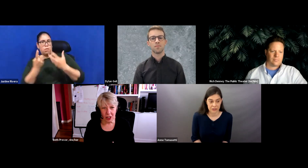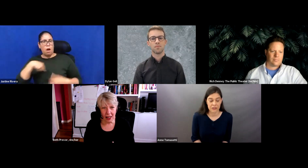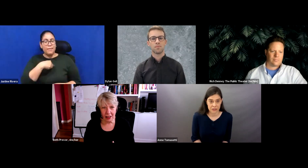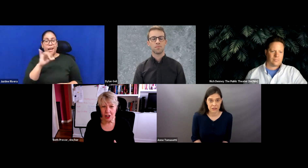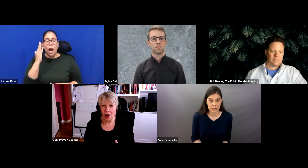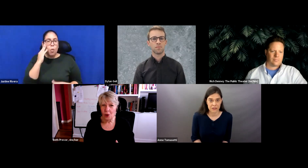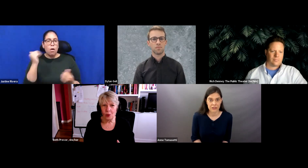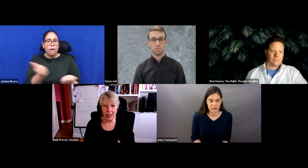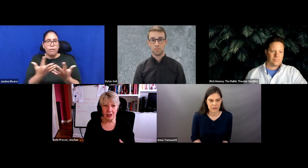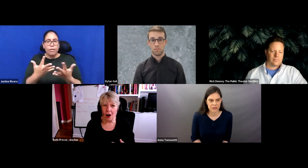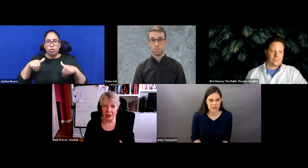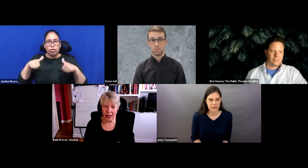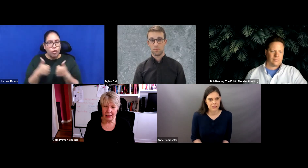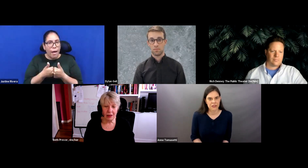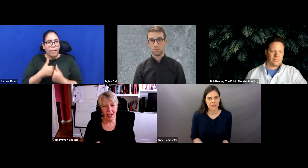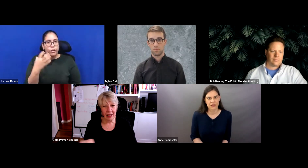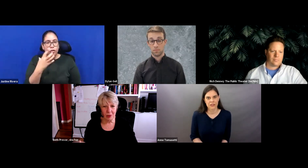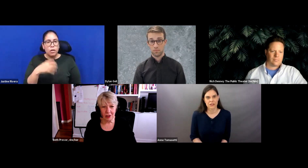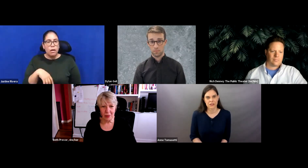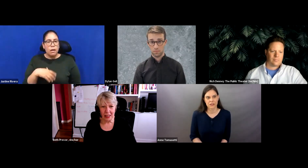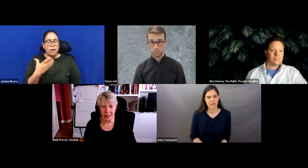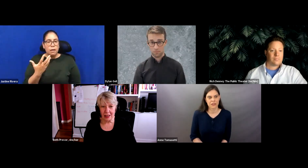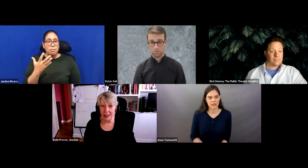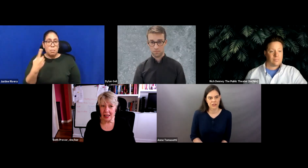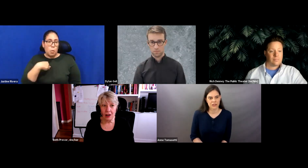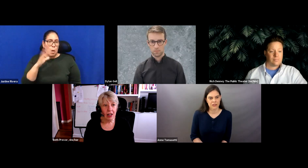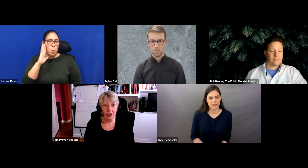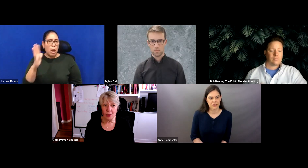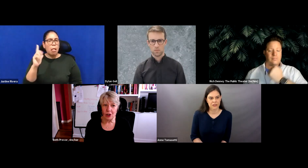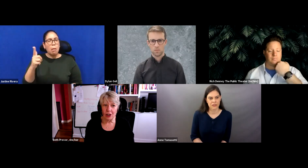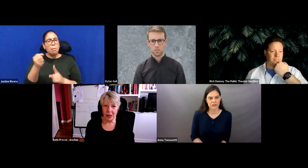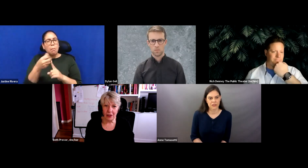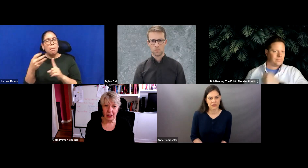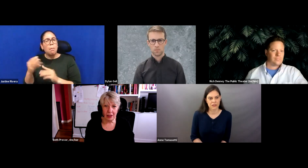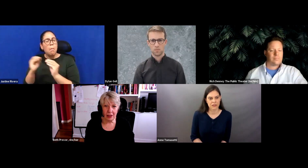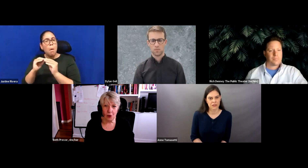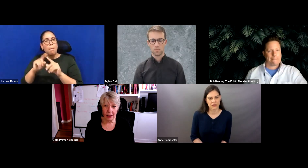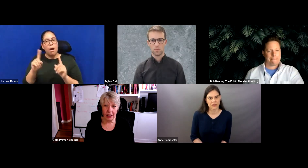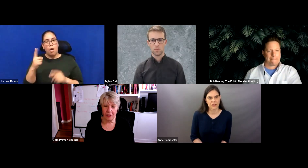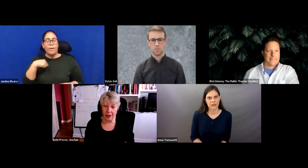challenge. We talked about, and I guess we'll talk about this a little later, you know, we talked about the need for, if